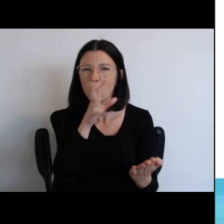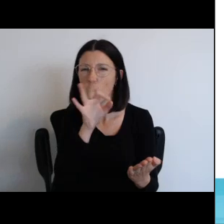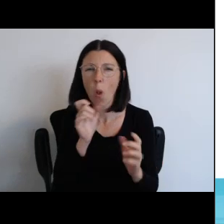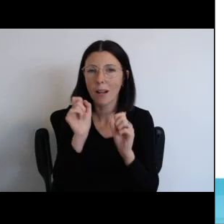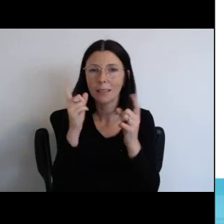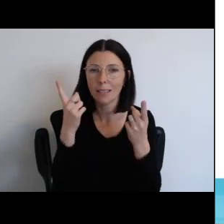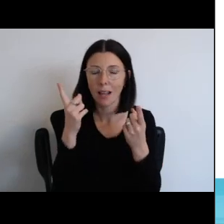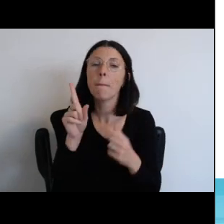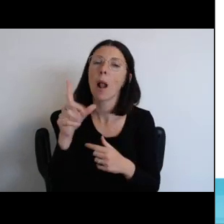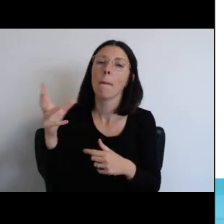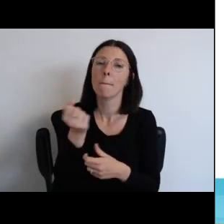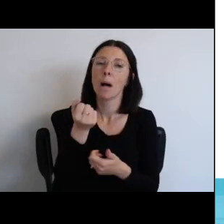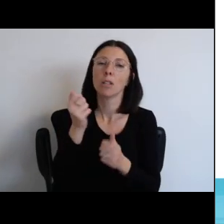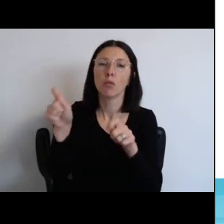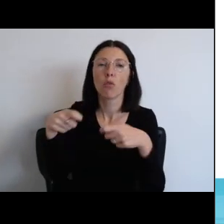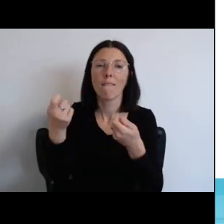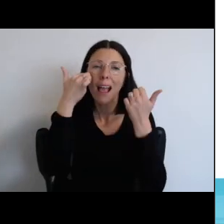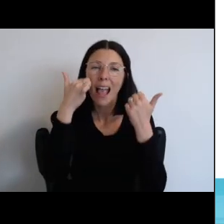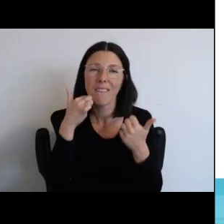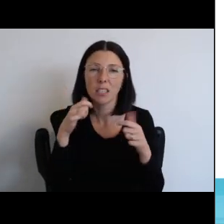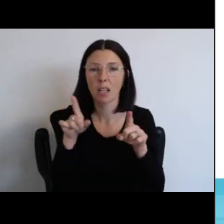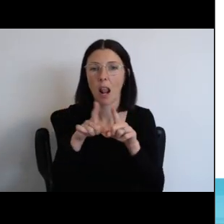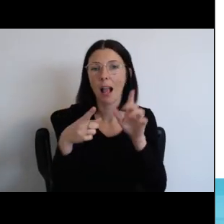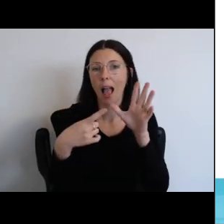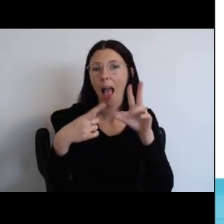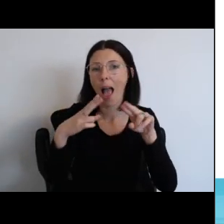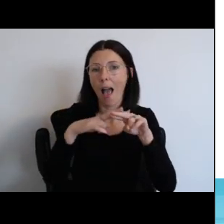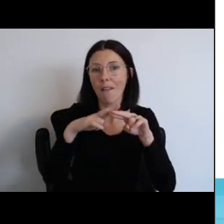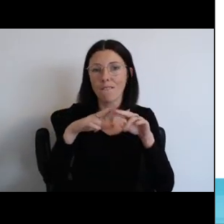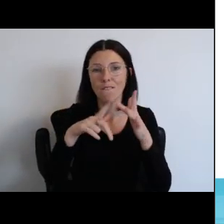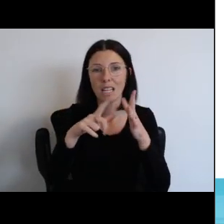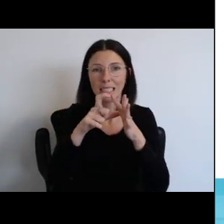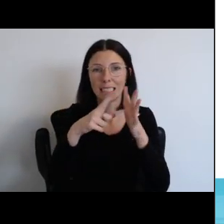put in an affidavit to the court saying I didn't properly understand that that was what the order